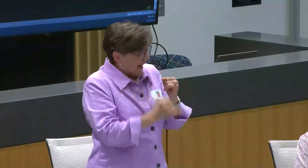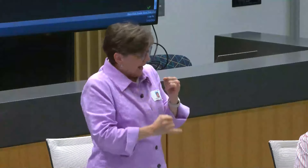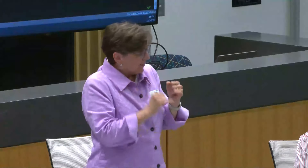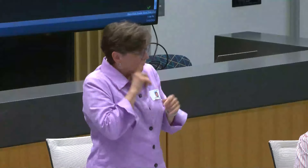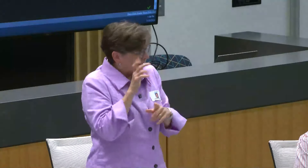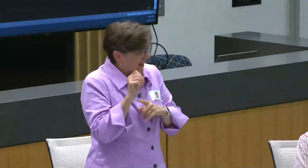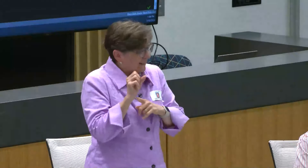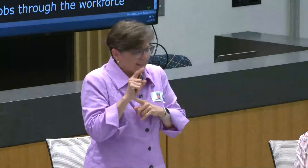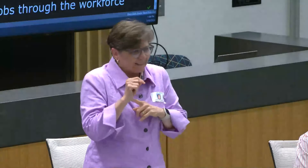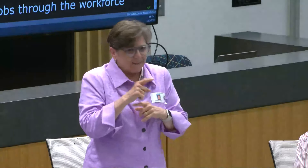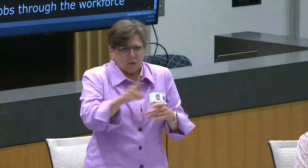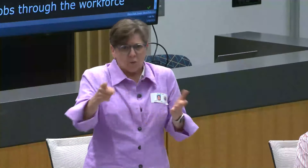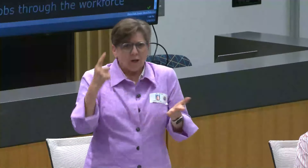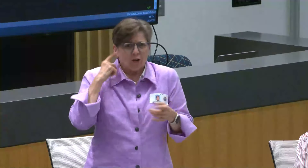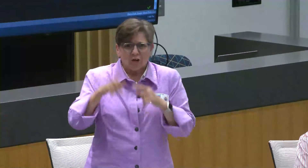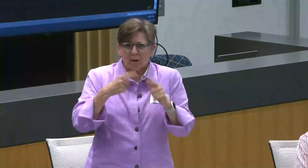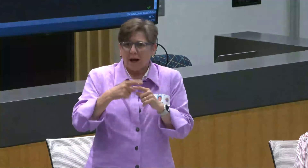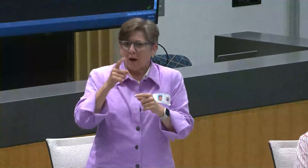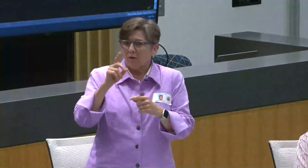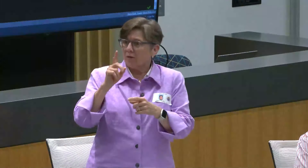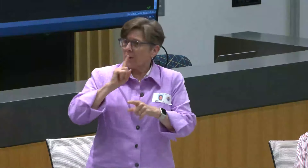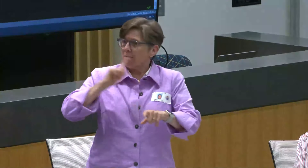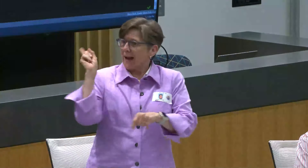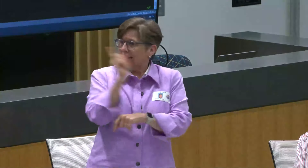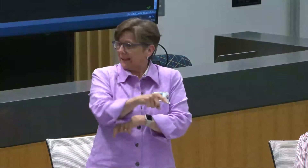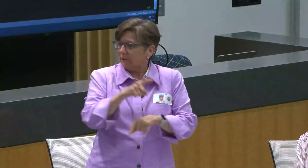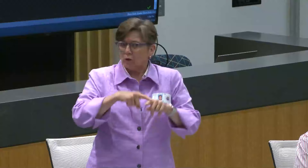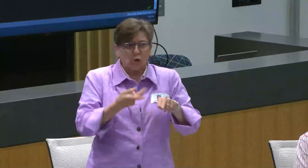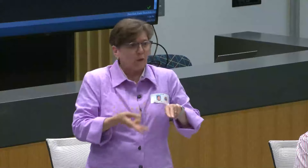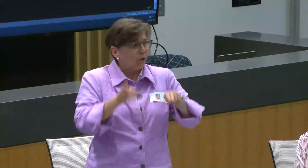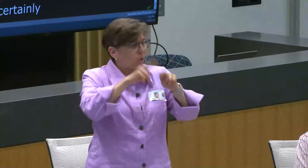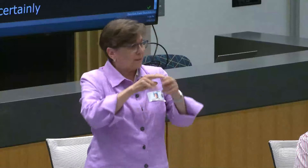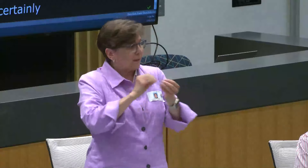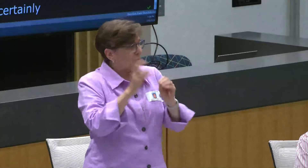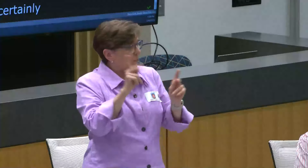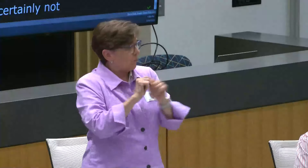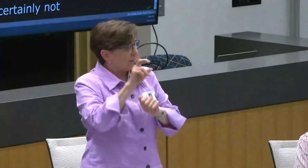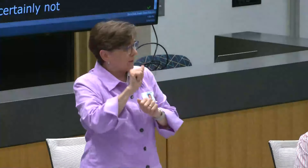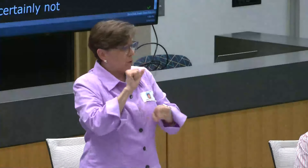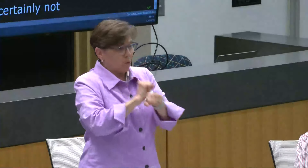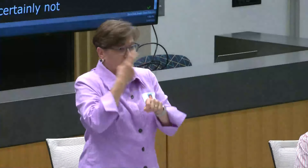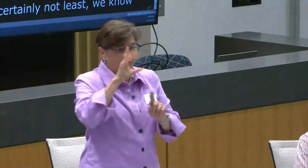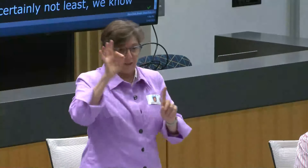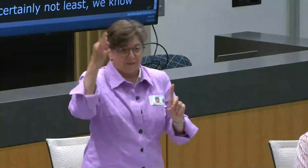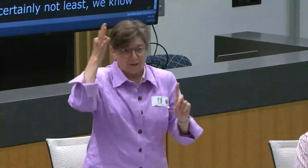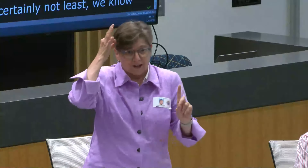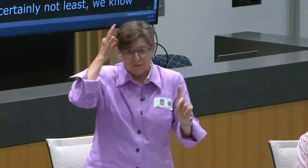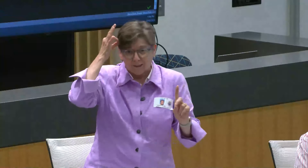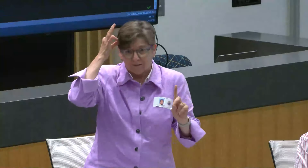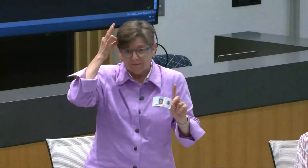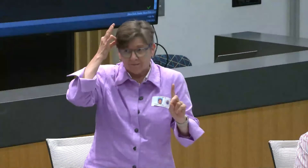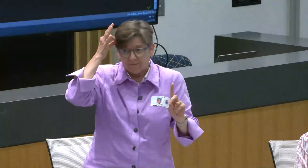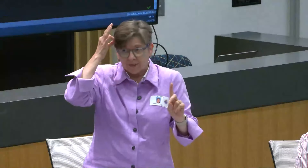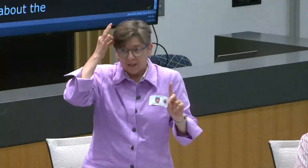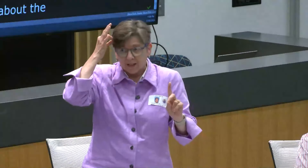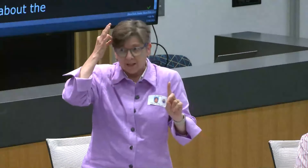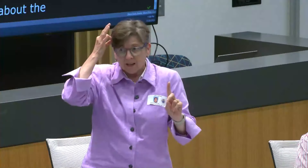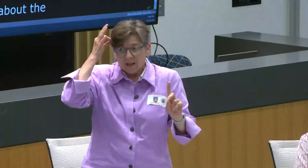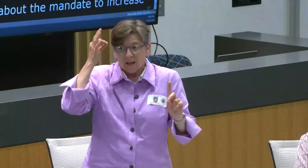DEAF BUT IT PROVIDES OPPORTUNITIES FOR PEOPLE WHO ARE DEAF, HARD OF HEARING AND HEARING, AS WELL. AND ADDING JOBS THROUGH THE WORKFORCE AS A RESULT OF